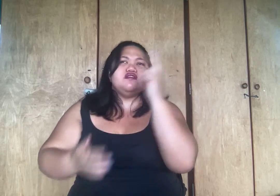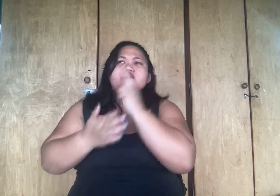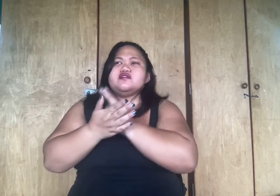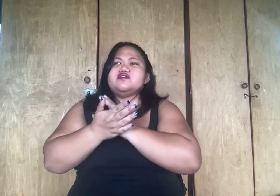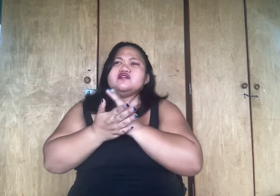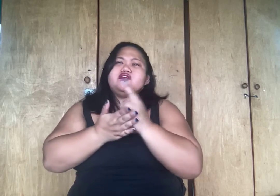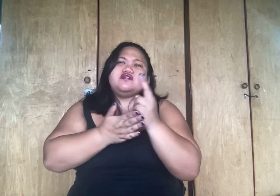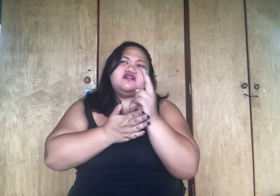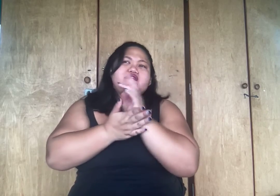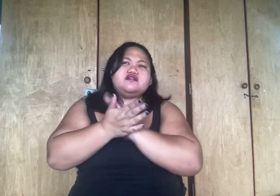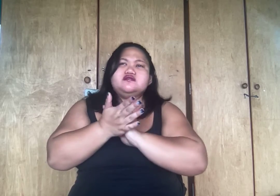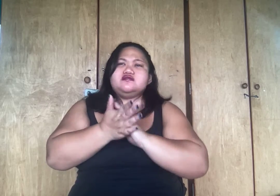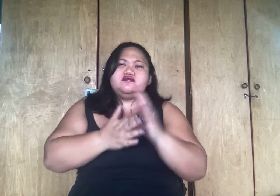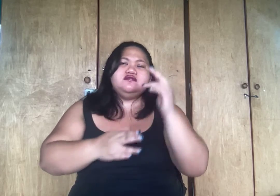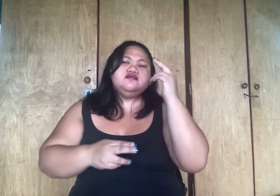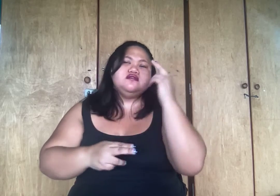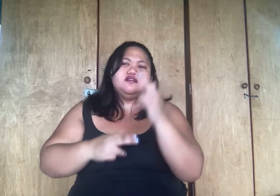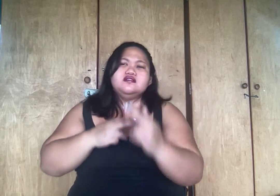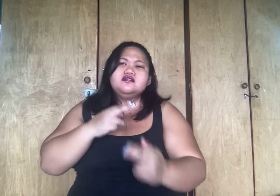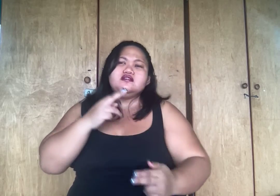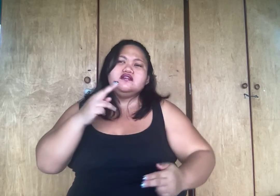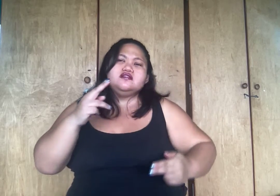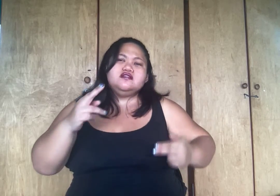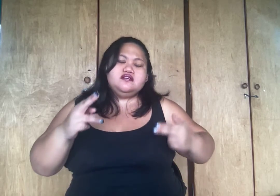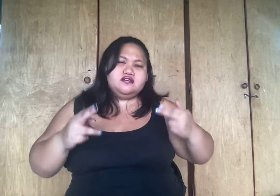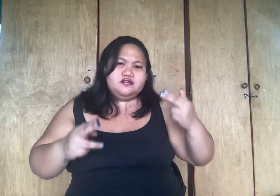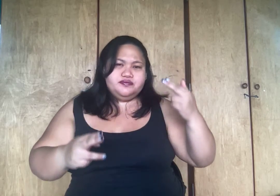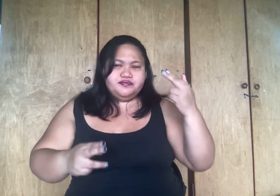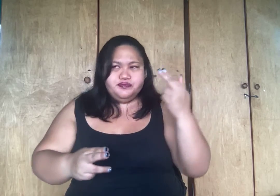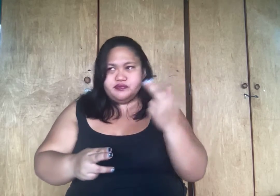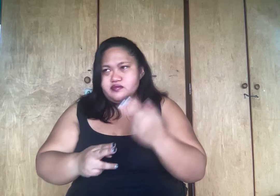... your holy ... ... name ...